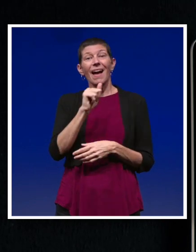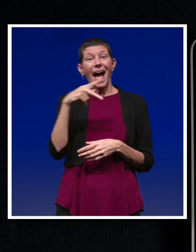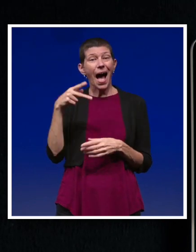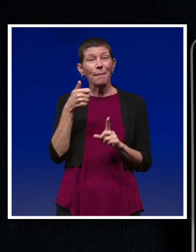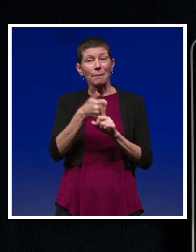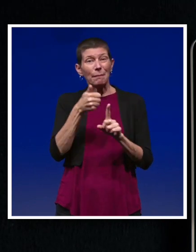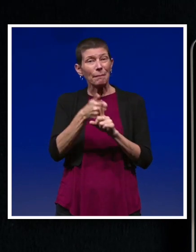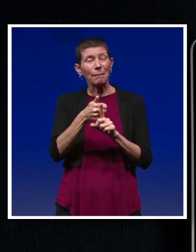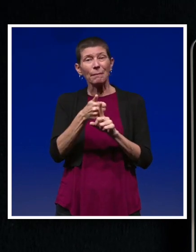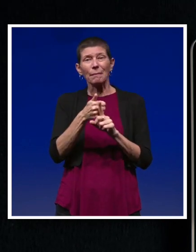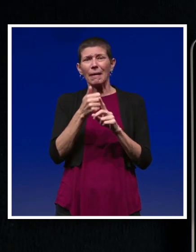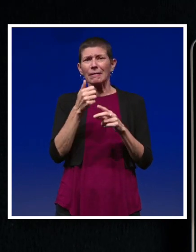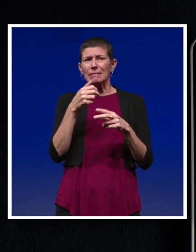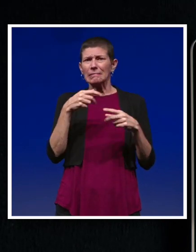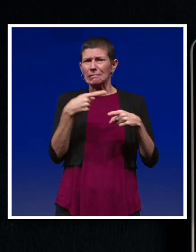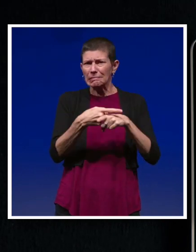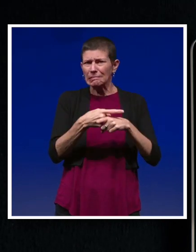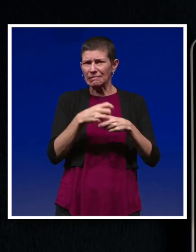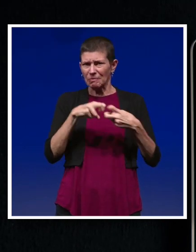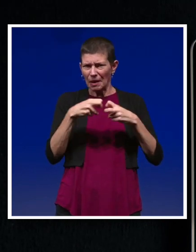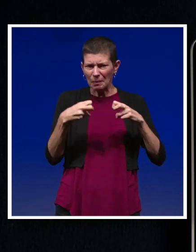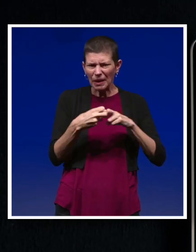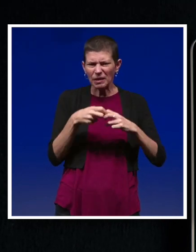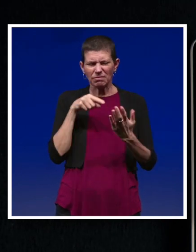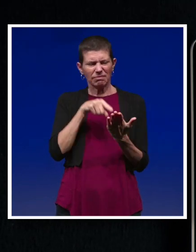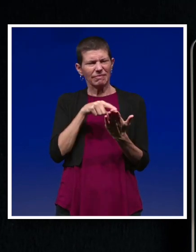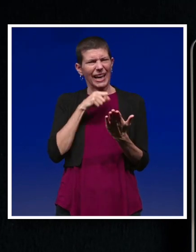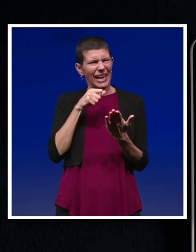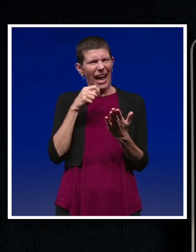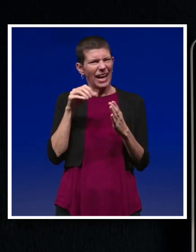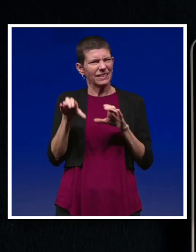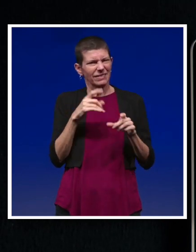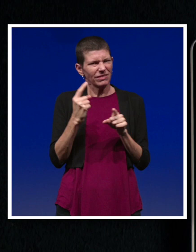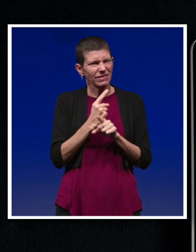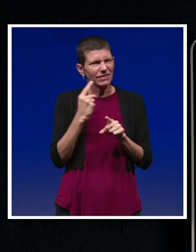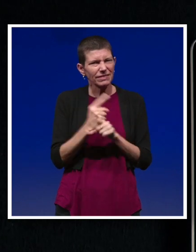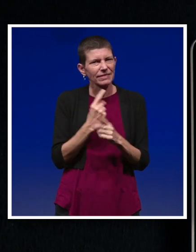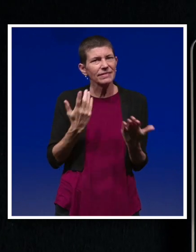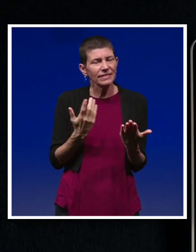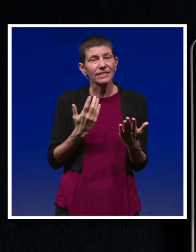If an app is experiencing issues or isn't behaving correctly,